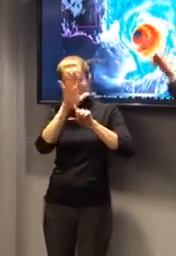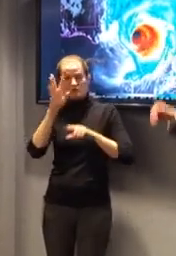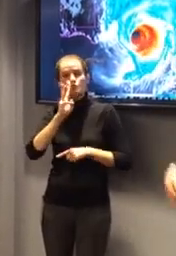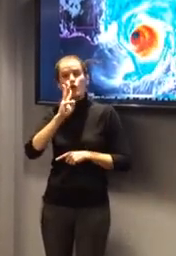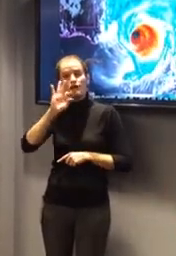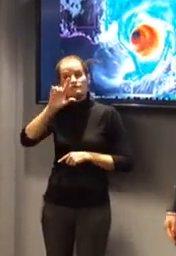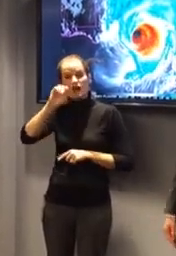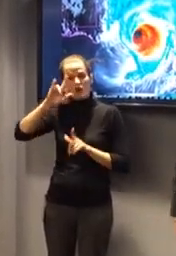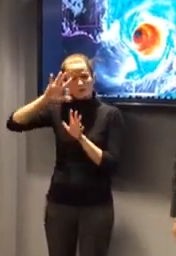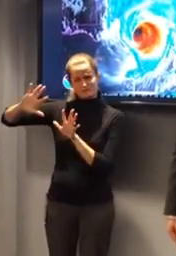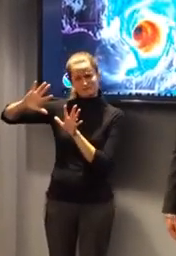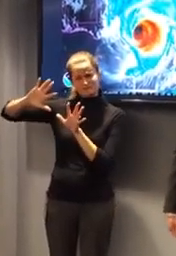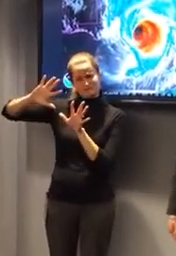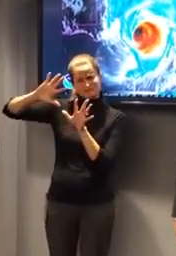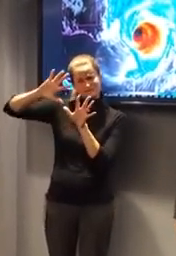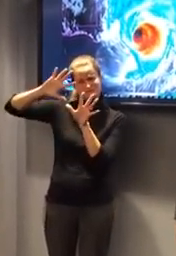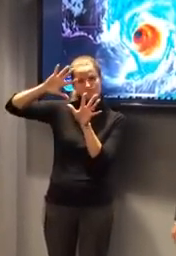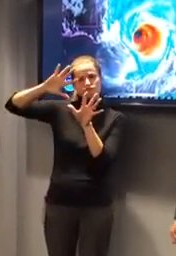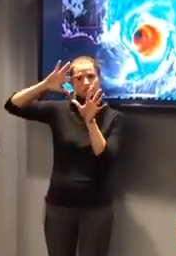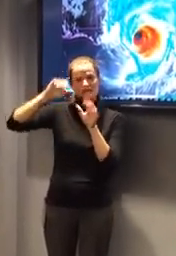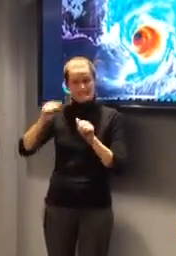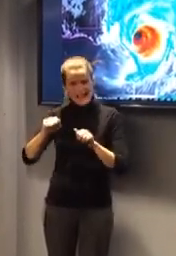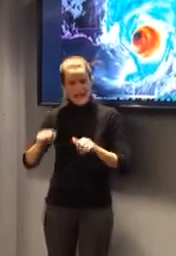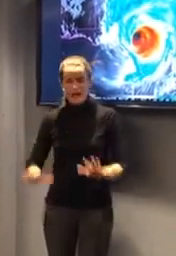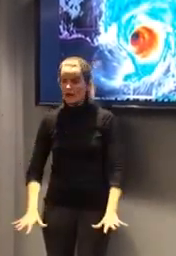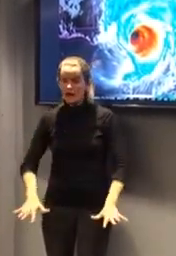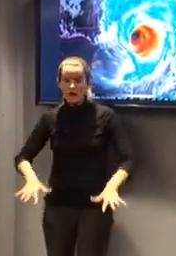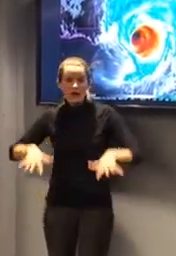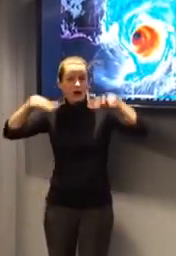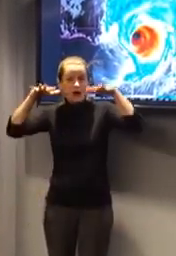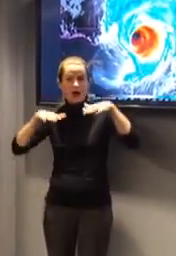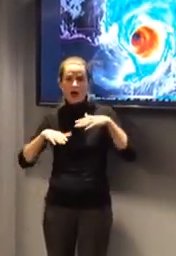see water six feet deep above ground level on some of these areas.